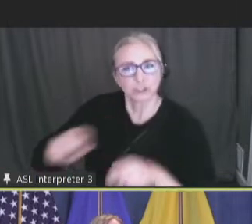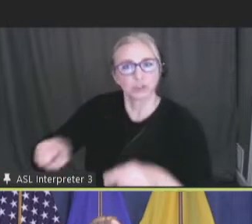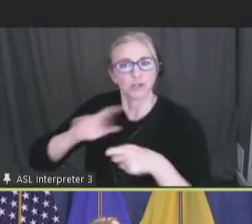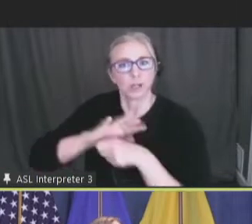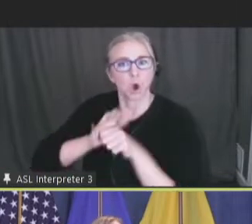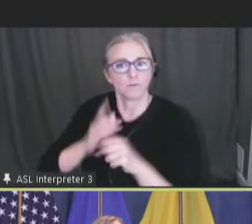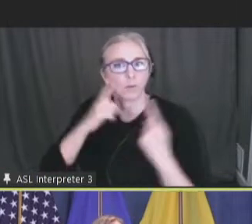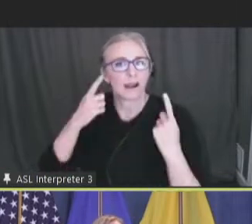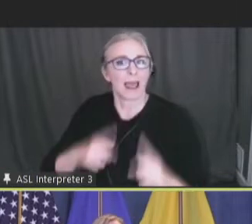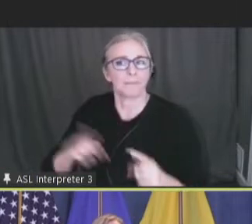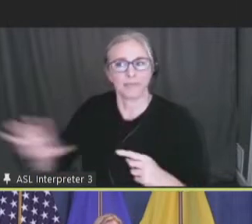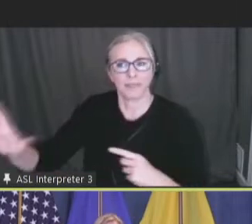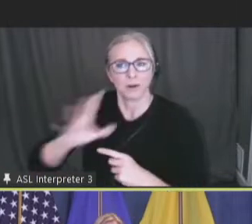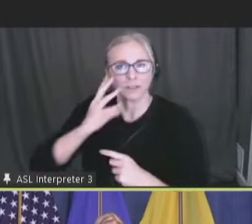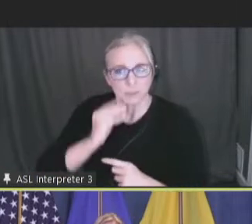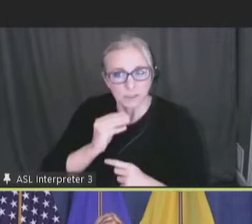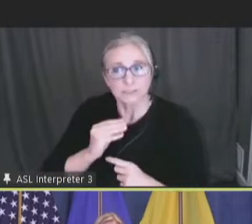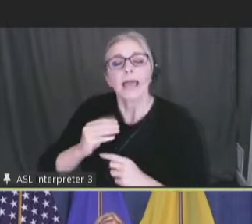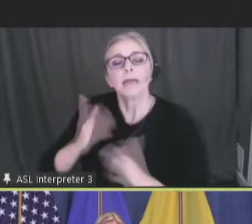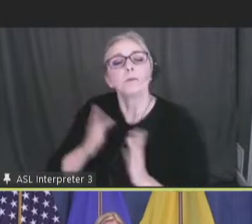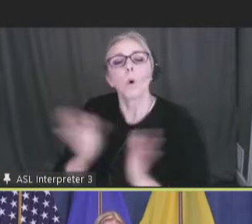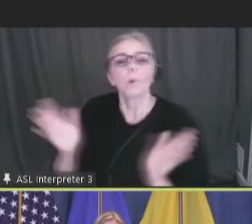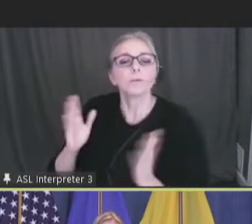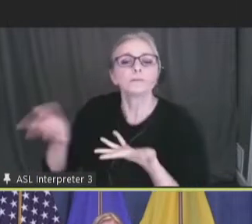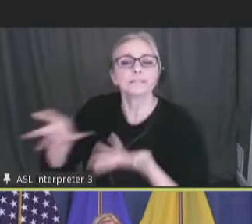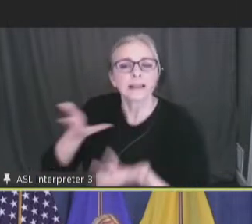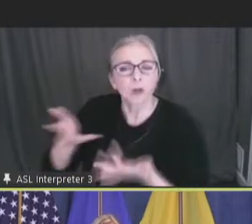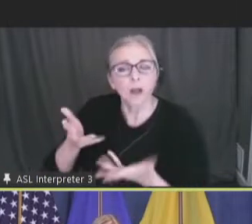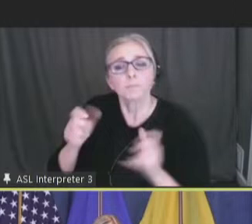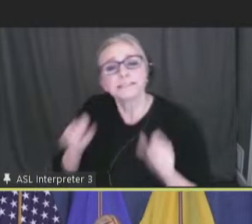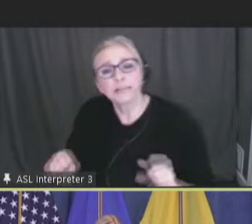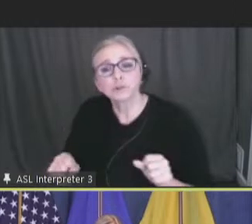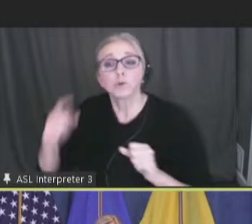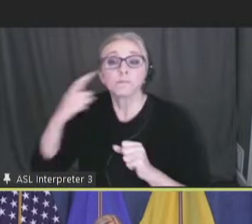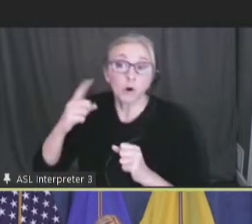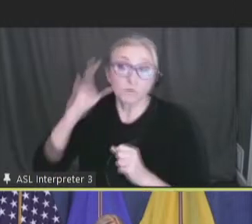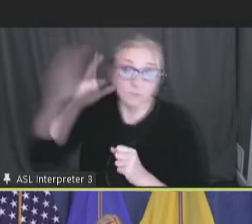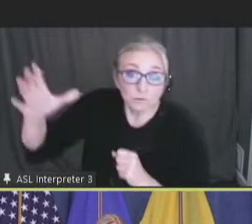And also, open dialogue around potential for getting a COVID-19 vaccine.